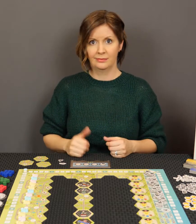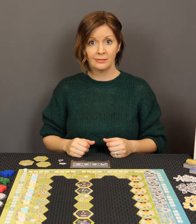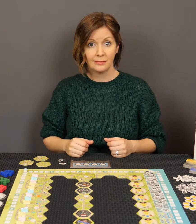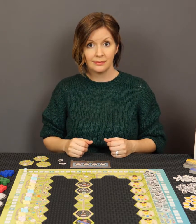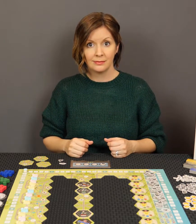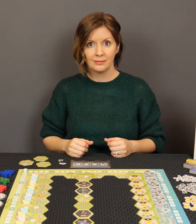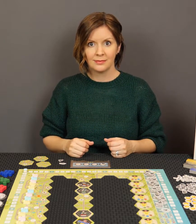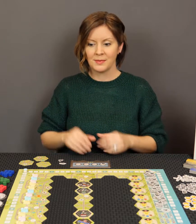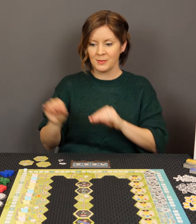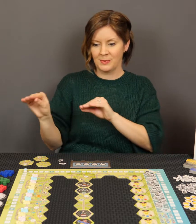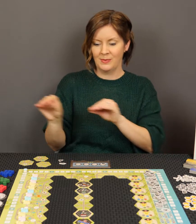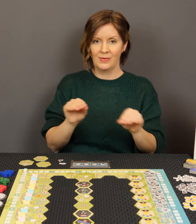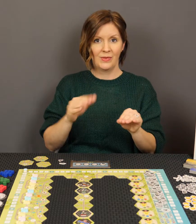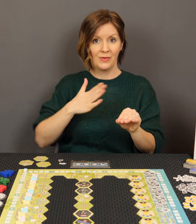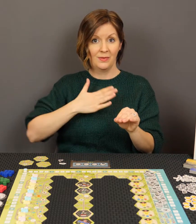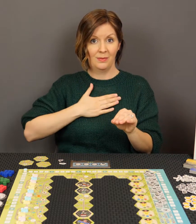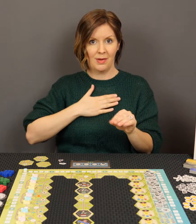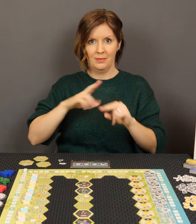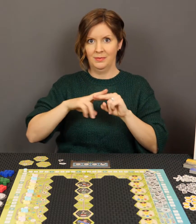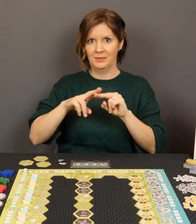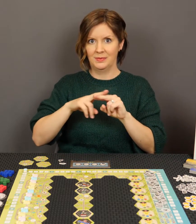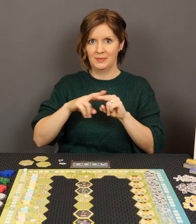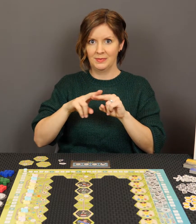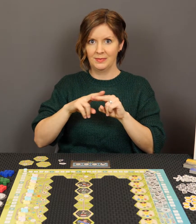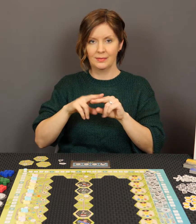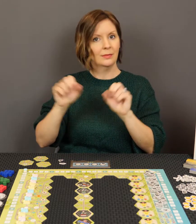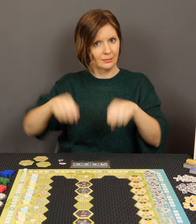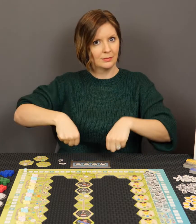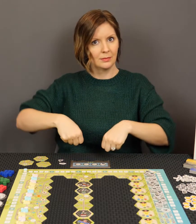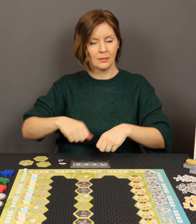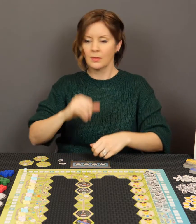Now what? So now I can move my train.